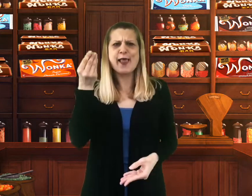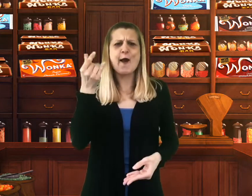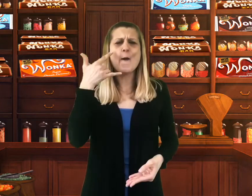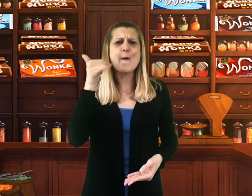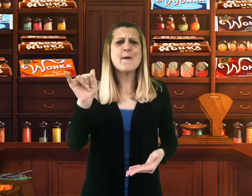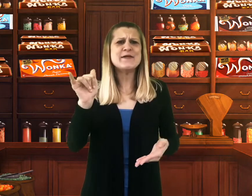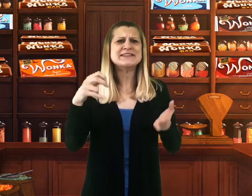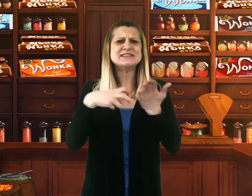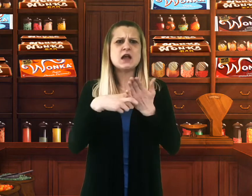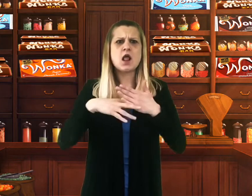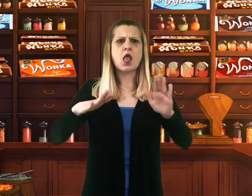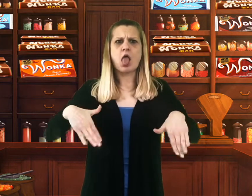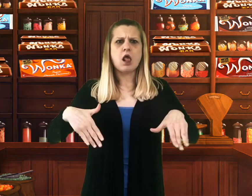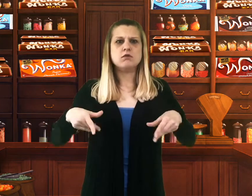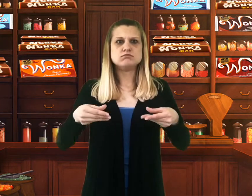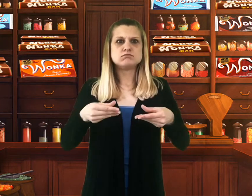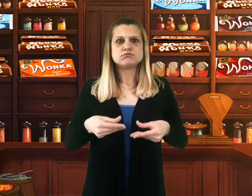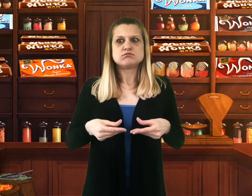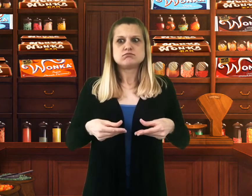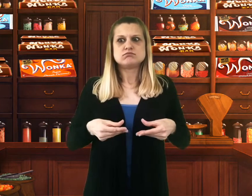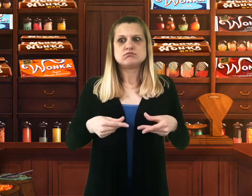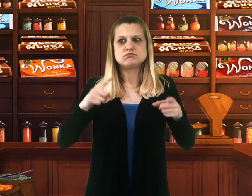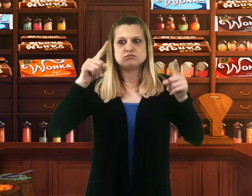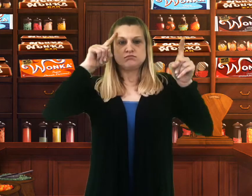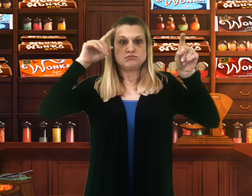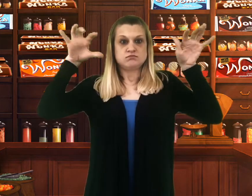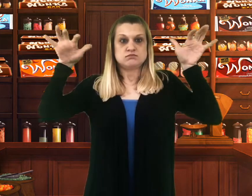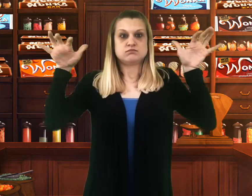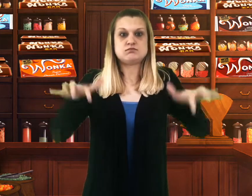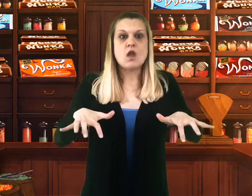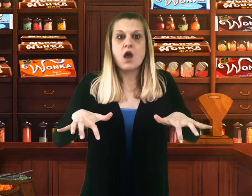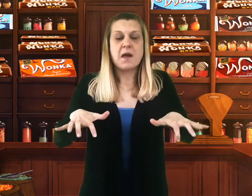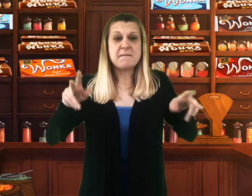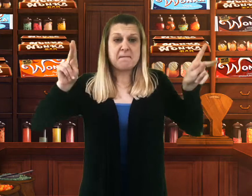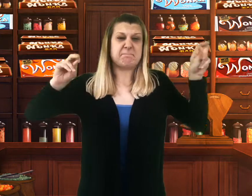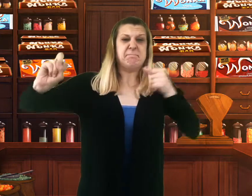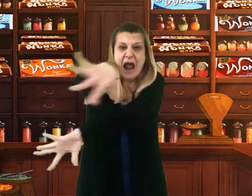He hadn’t even unwrapped the Golden Ticket from around the chocolate. He couldn't believe what was in his hands.